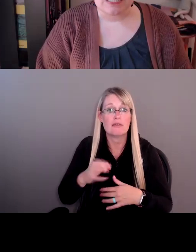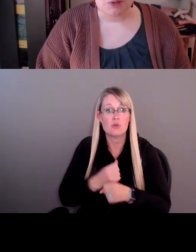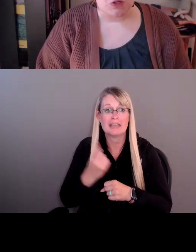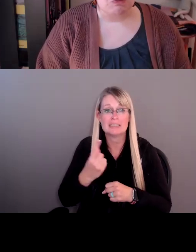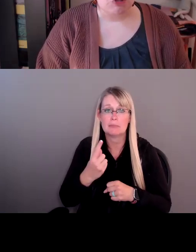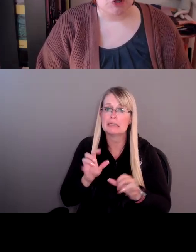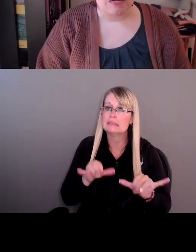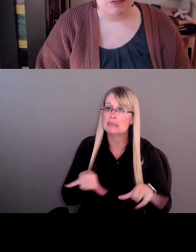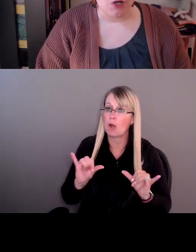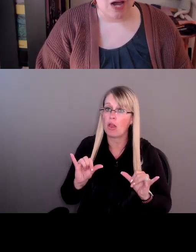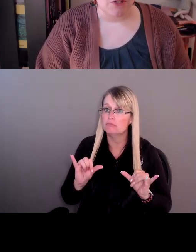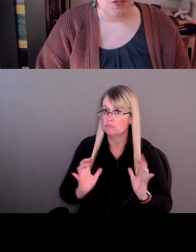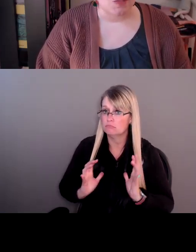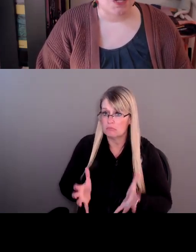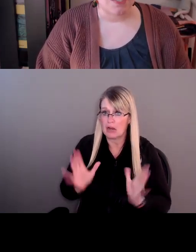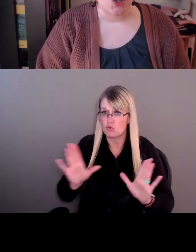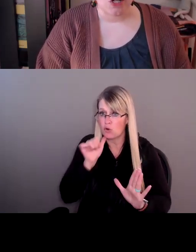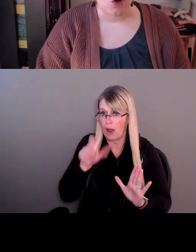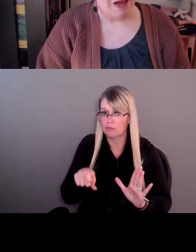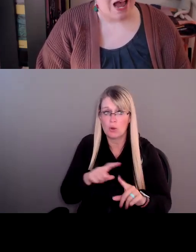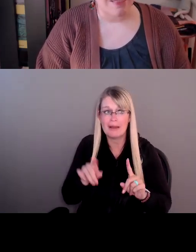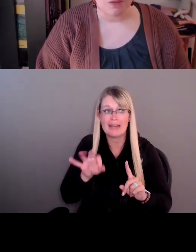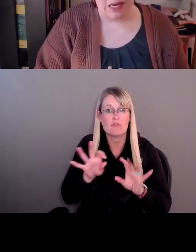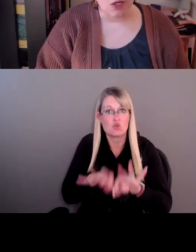typical, great. Maybe you don't have to do this, but if it's a critical path like paying your